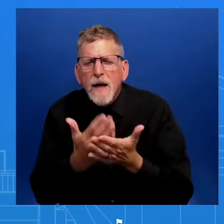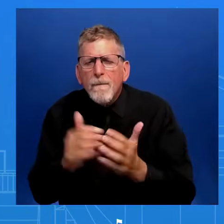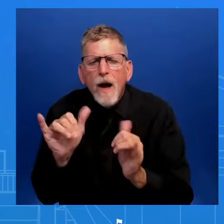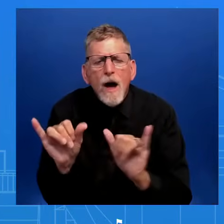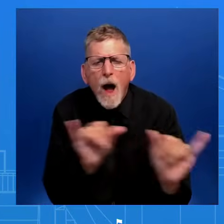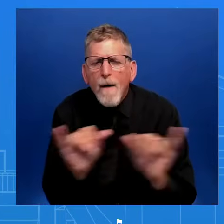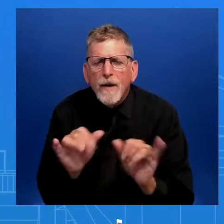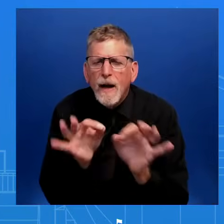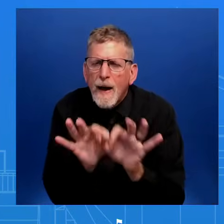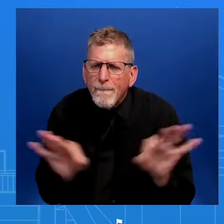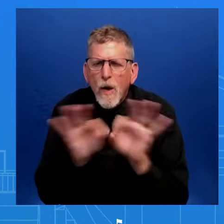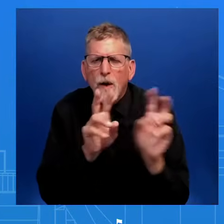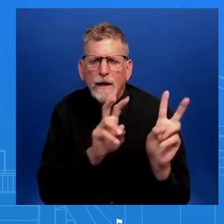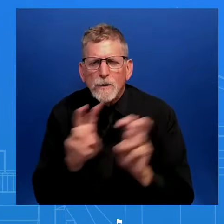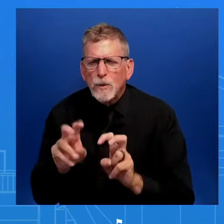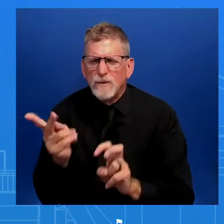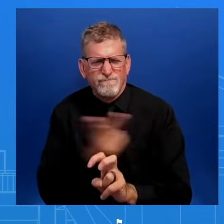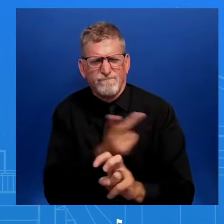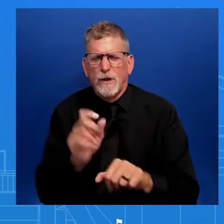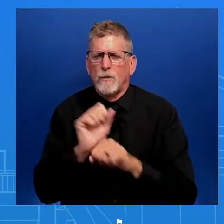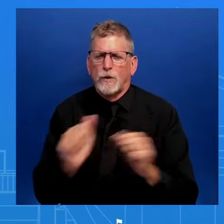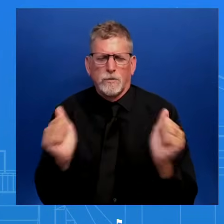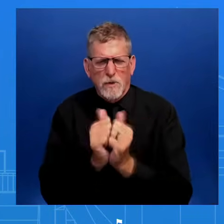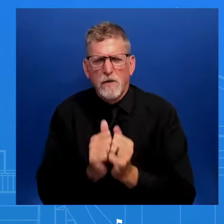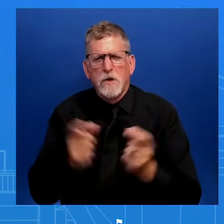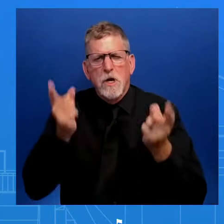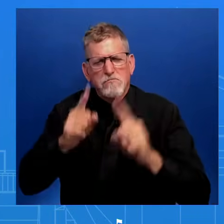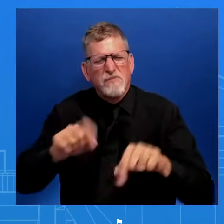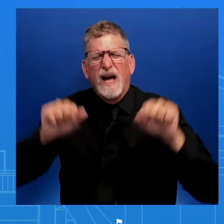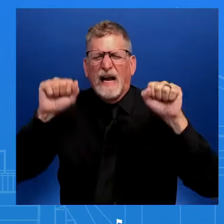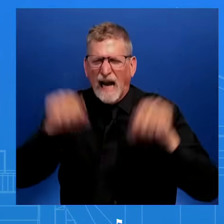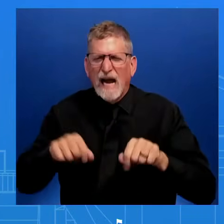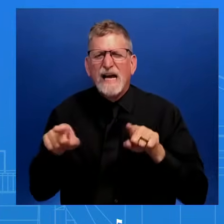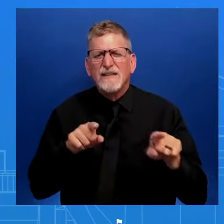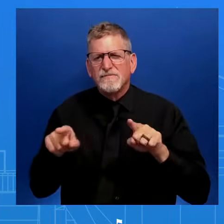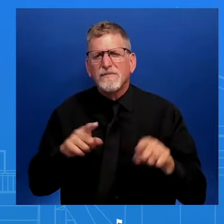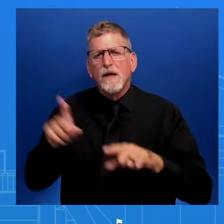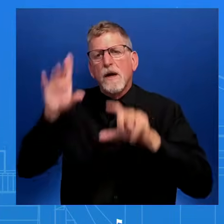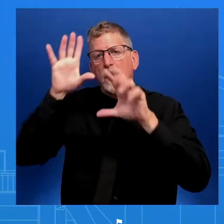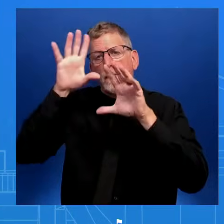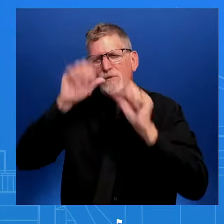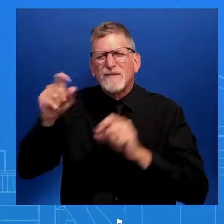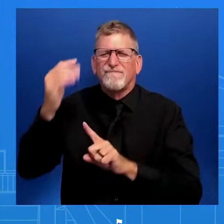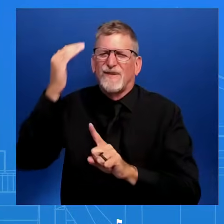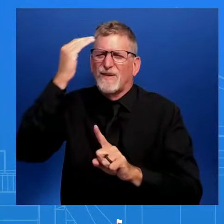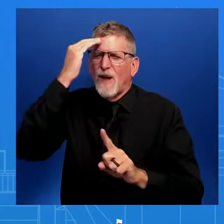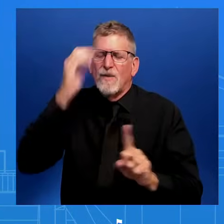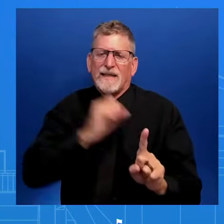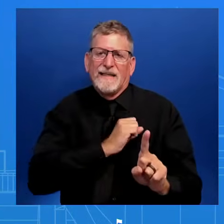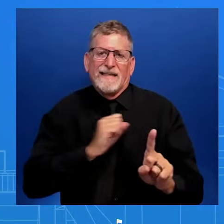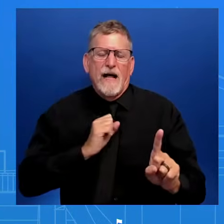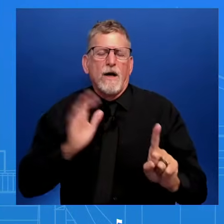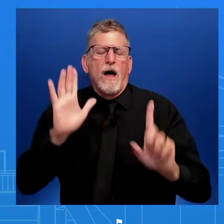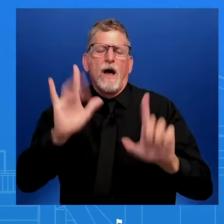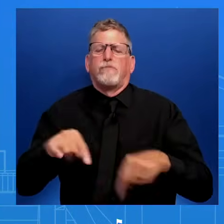$1.5 billion in investments in Maine infrastructure, including $570 million for funding for high-speed Internet.